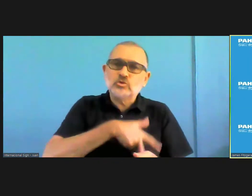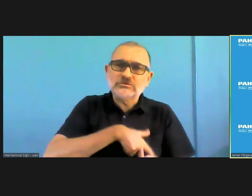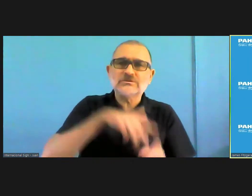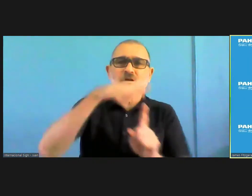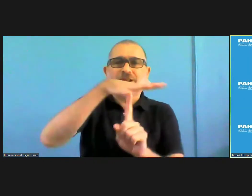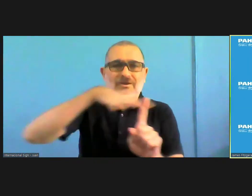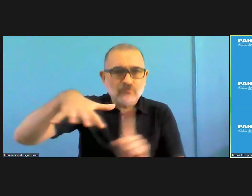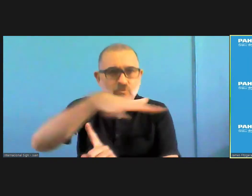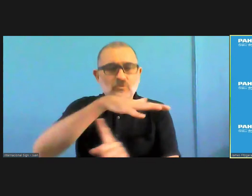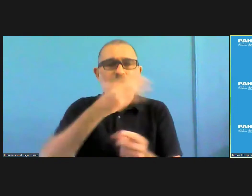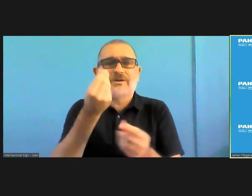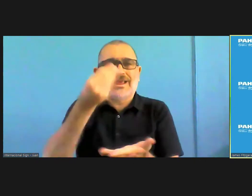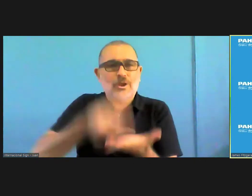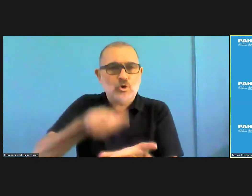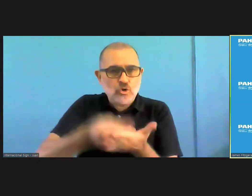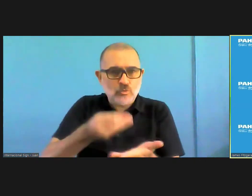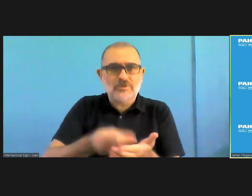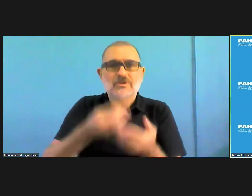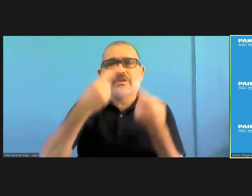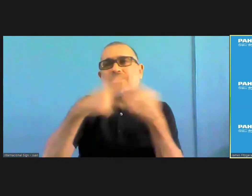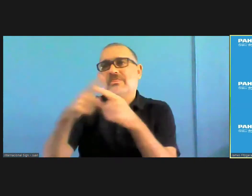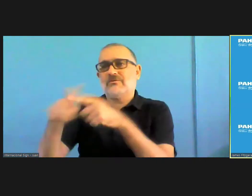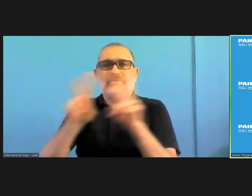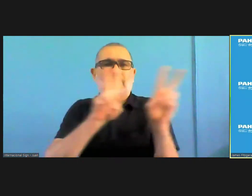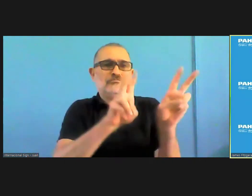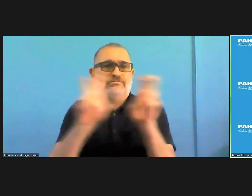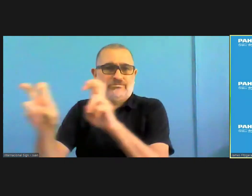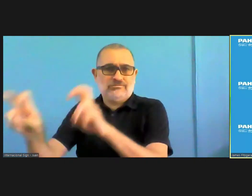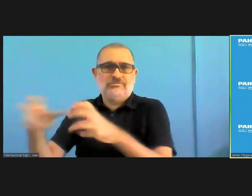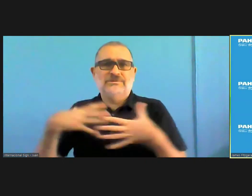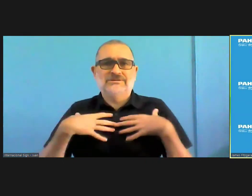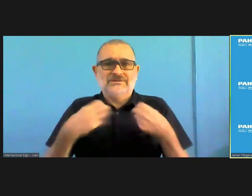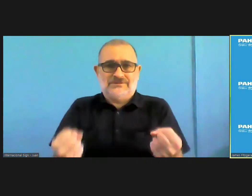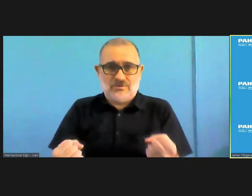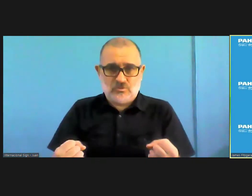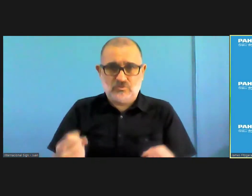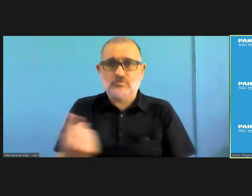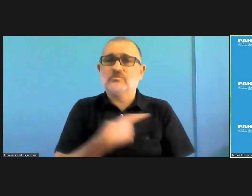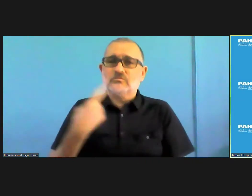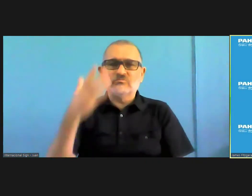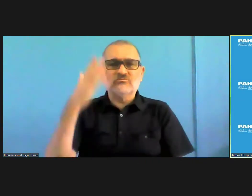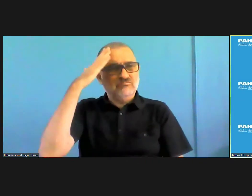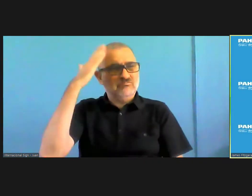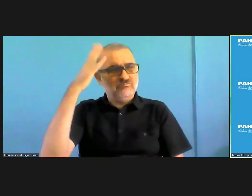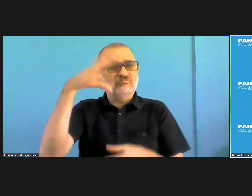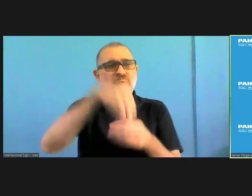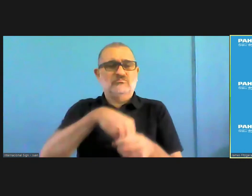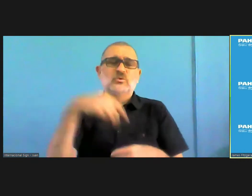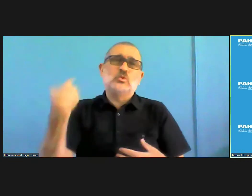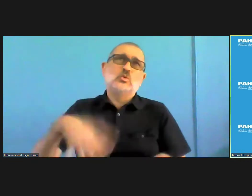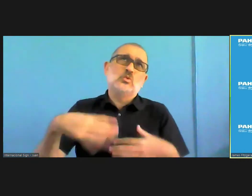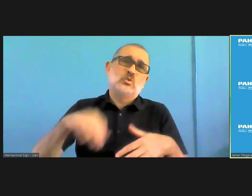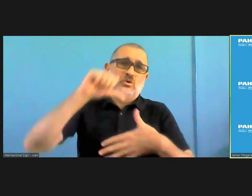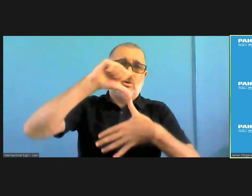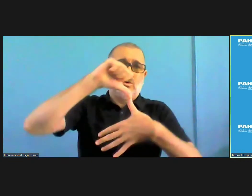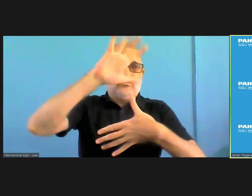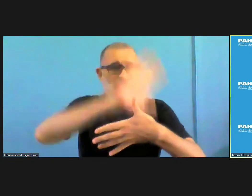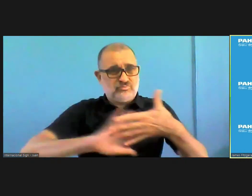of the Americas. And within this context, it will be a challenge for countries to sustain and increase public financing